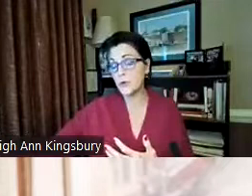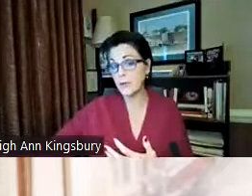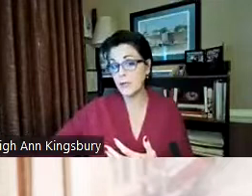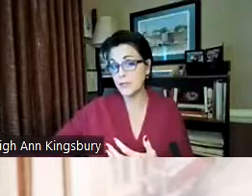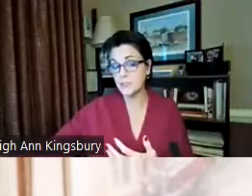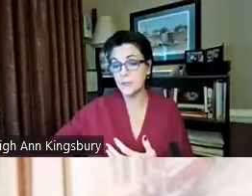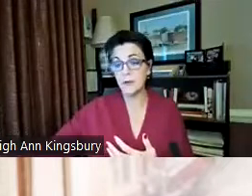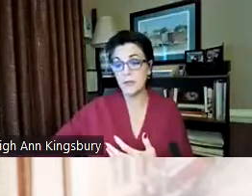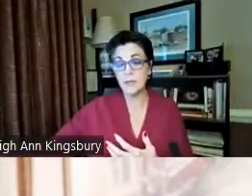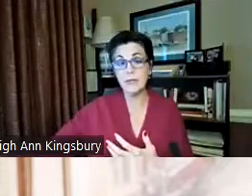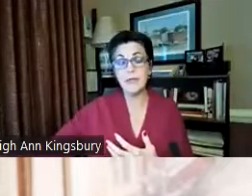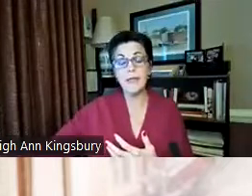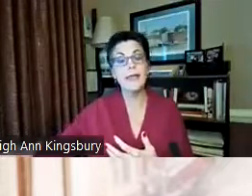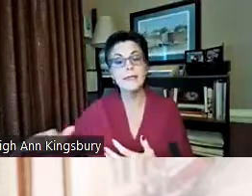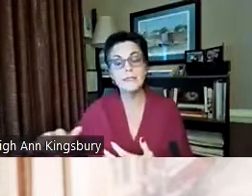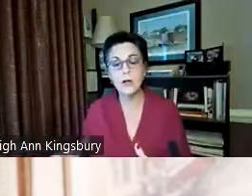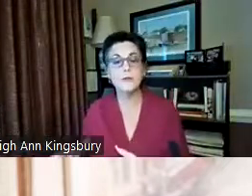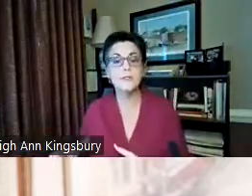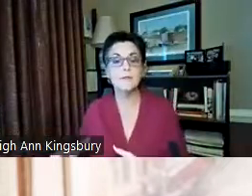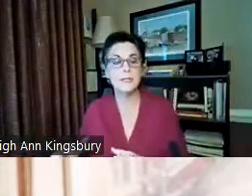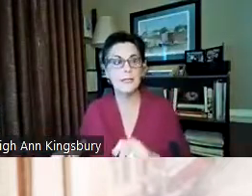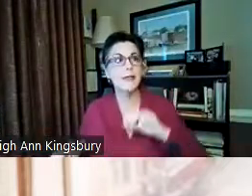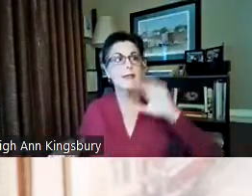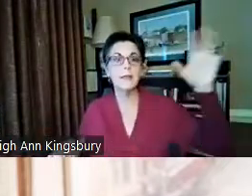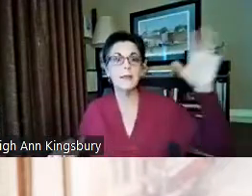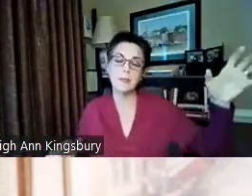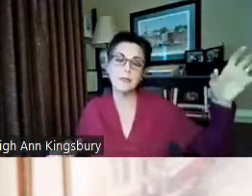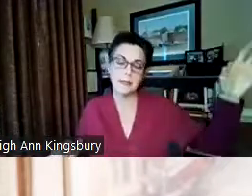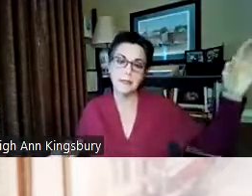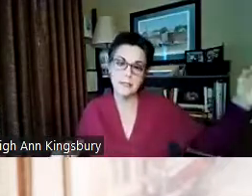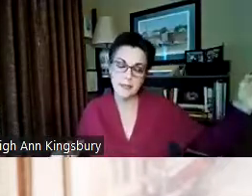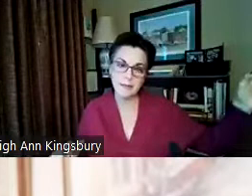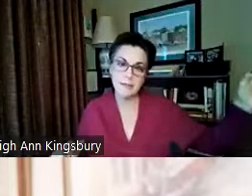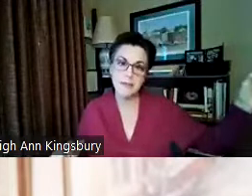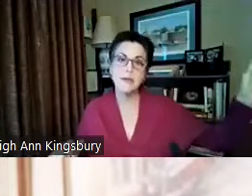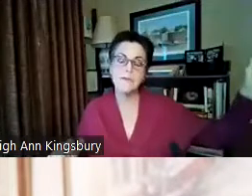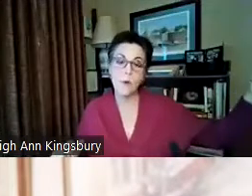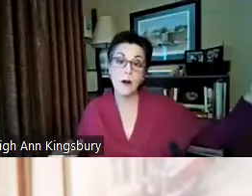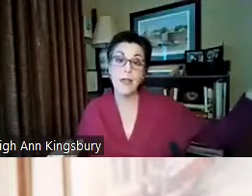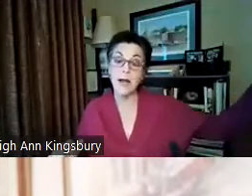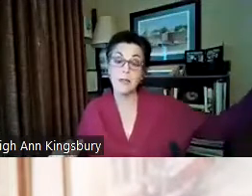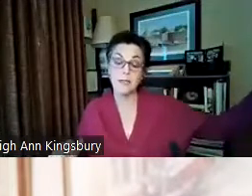healthcare decision maker can be, is also different than the ability to consent for a complex